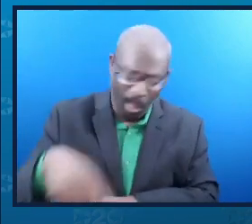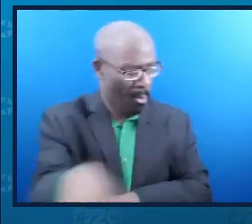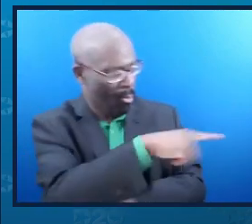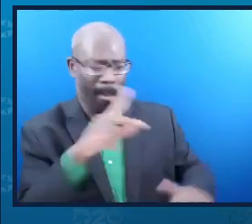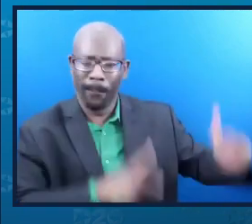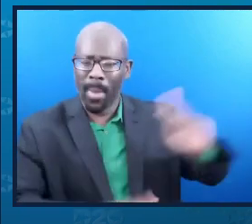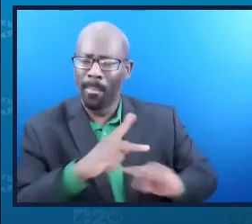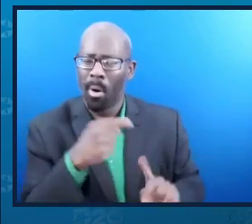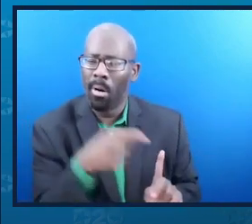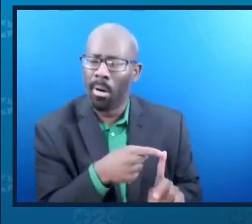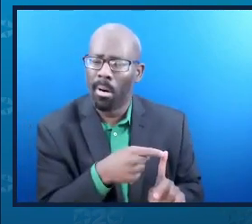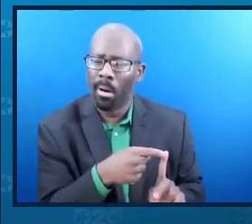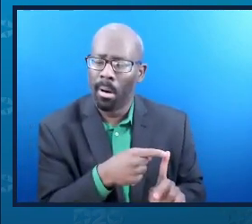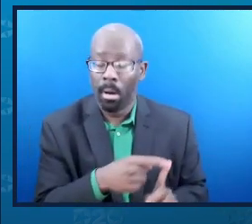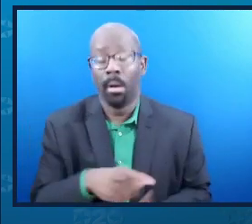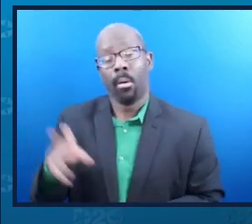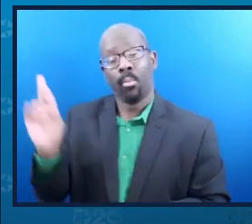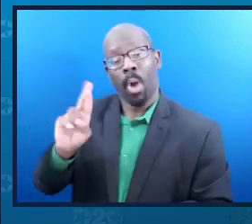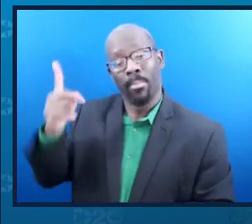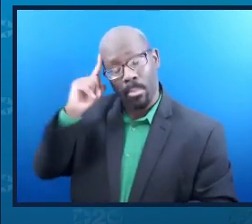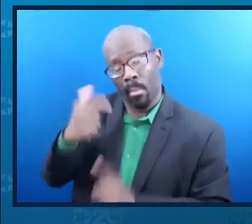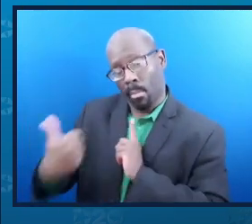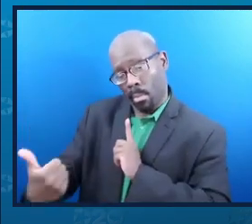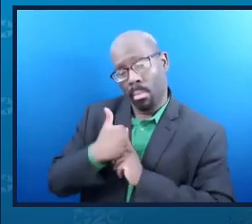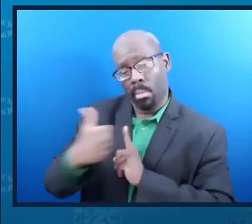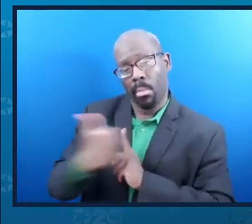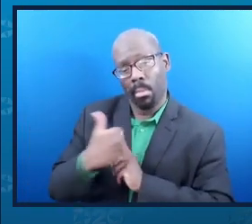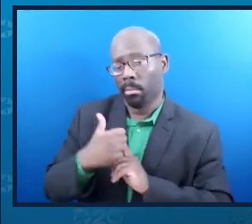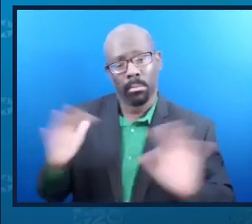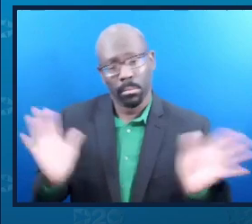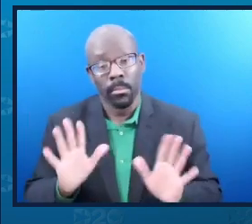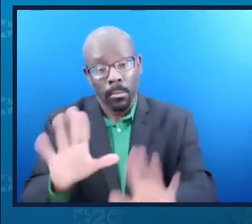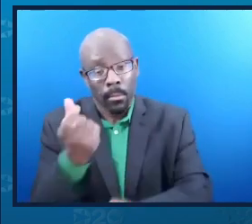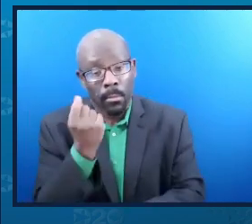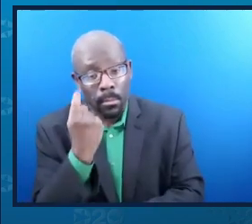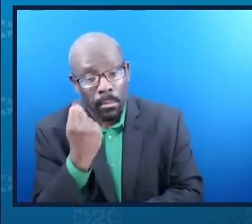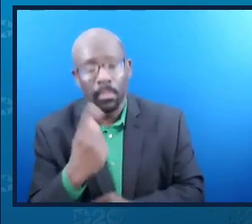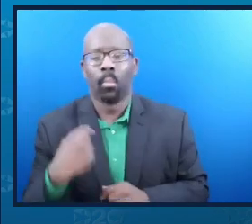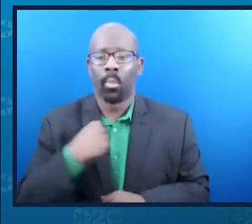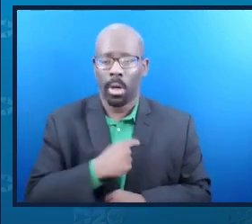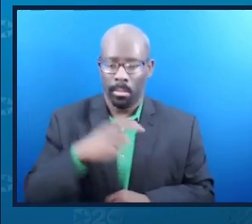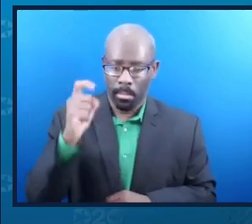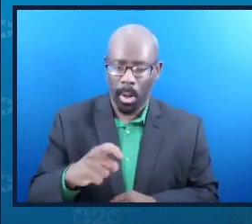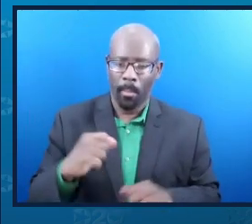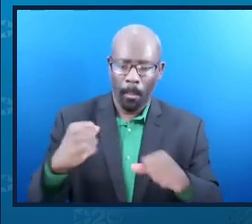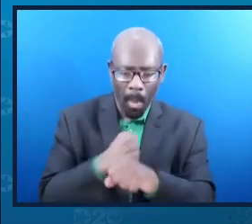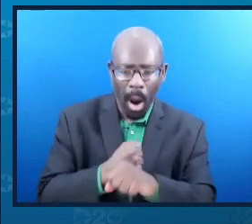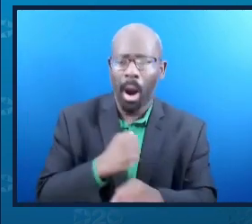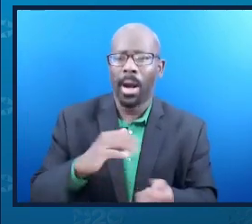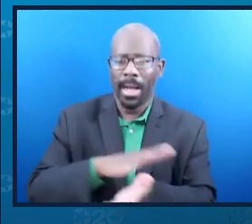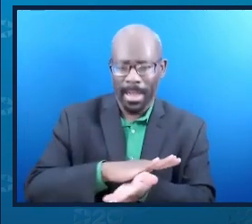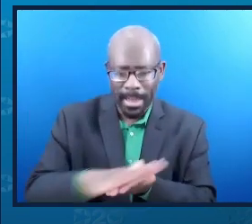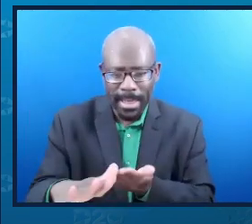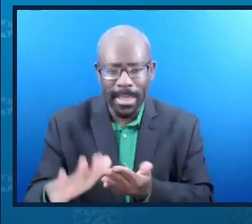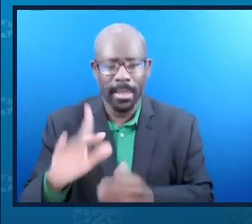WE ARE FIGHTING FOR THE PEOPLE. WE HAVE SENT THE GOP SENATE LANDMARK BILLS FOR: LOWER HEALTH COSTS AND LOWER PRESCRIPTION DRUG PRICES.